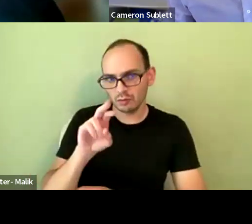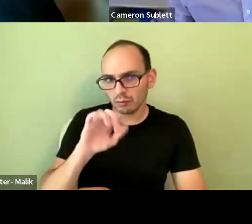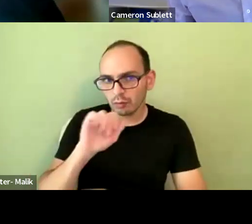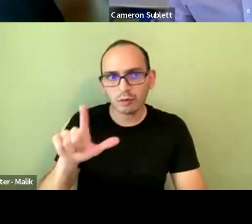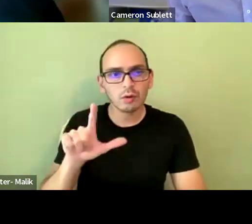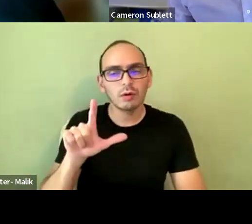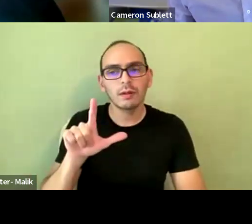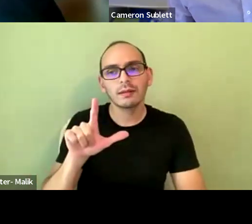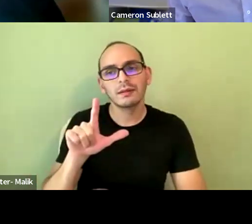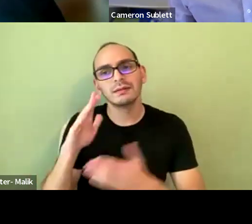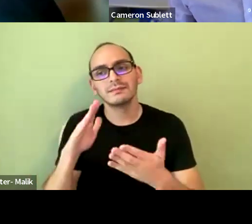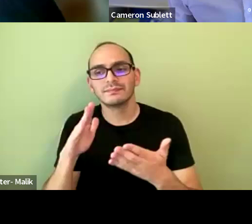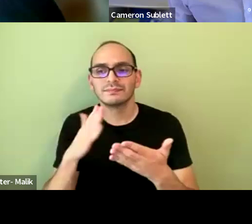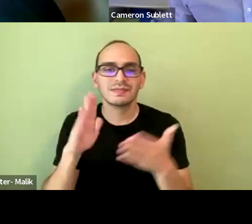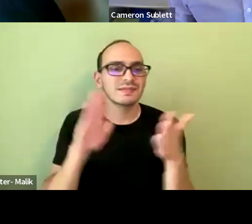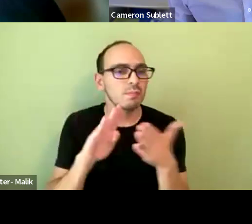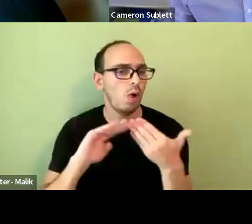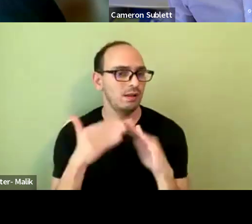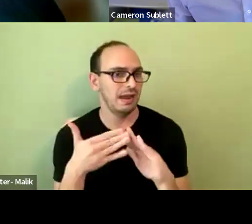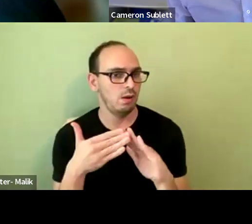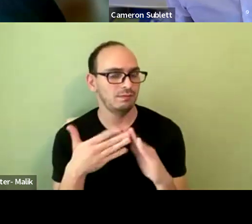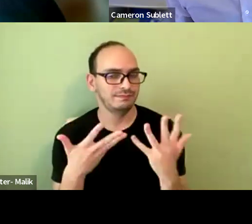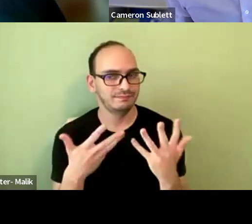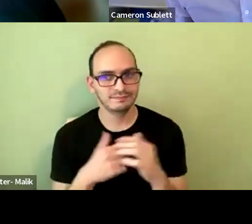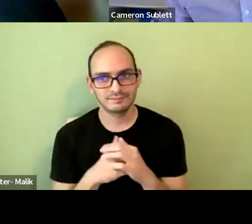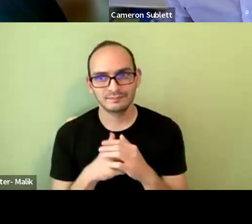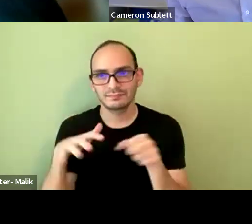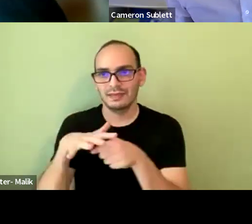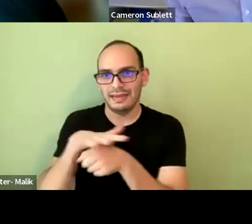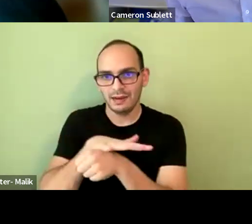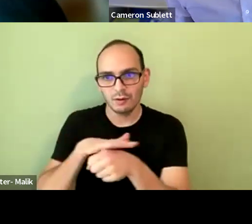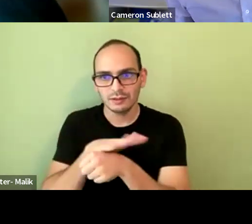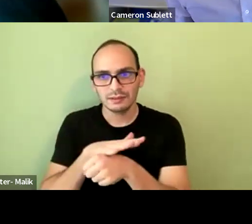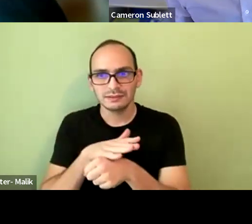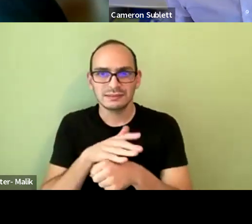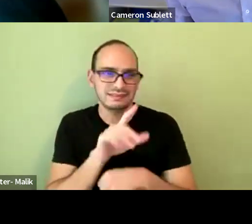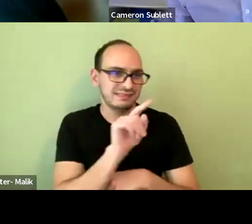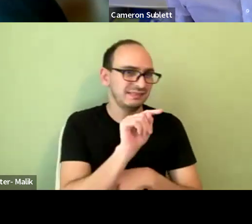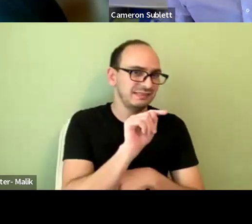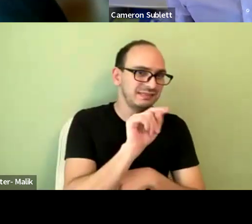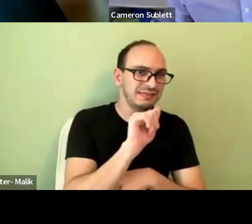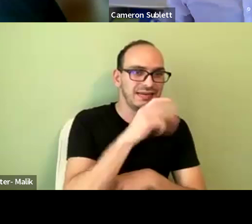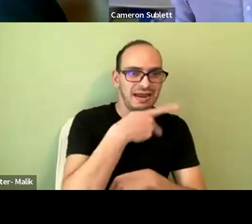rural somewhat small town area between basically Tampa and Disney World.